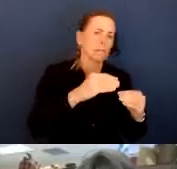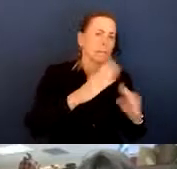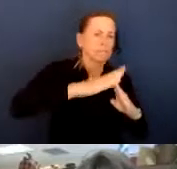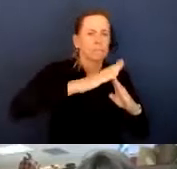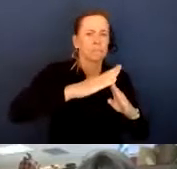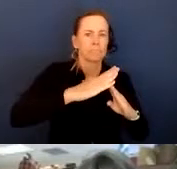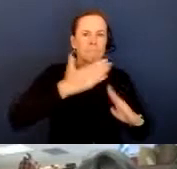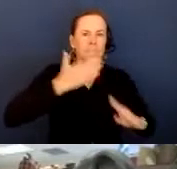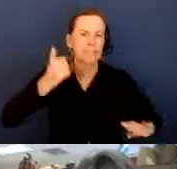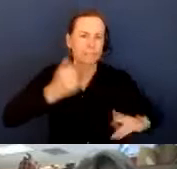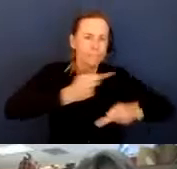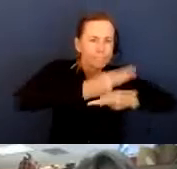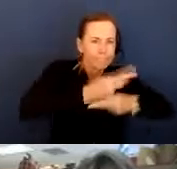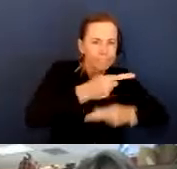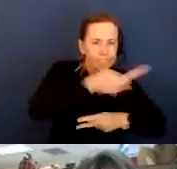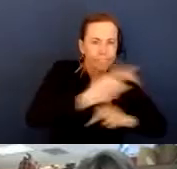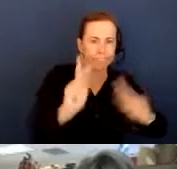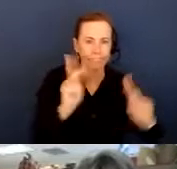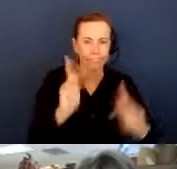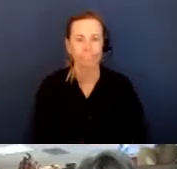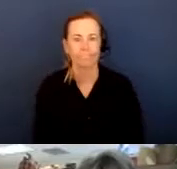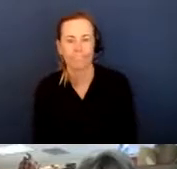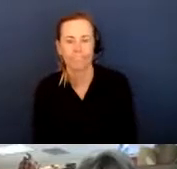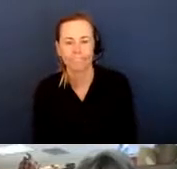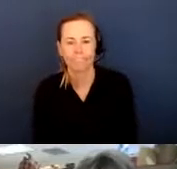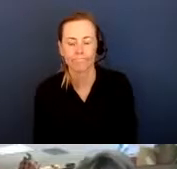We also provide care for these people (in resident settings).